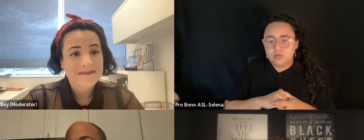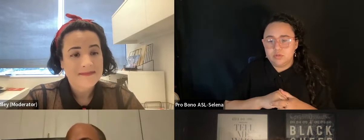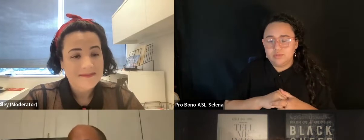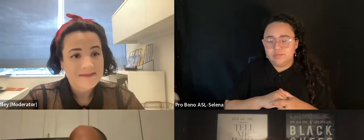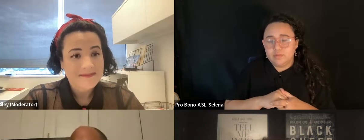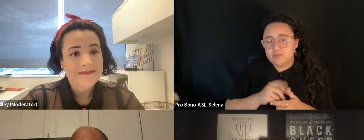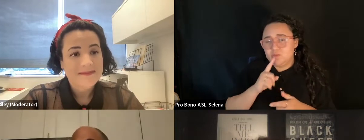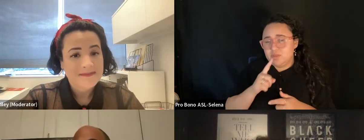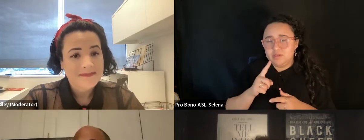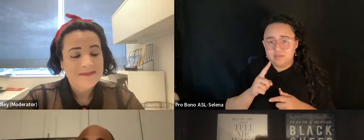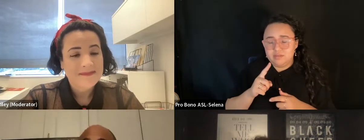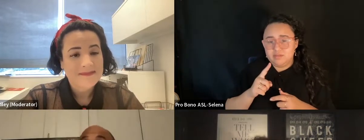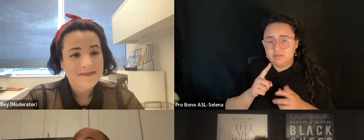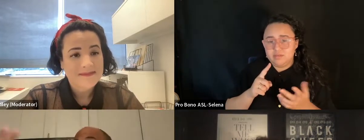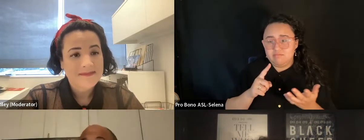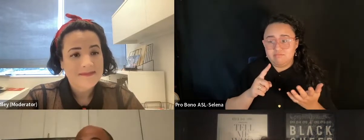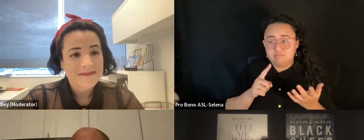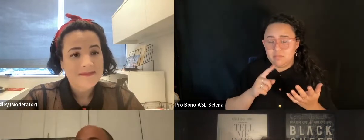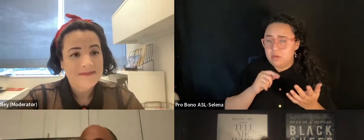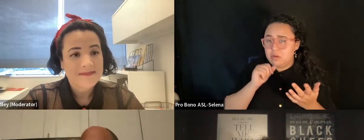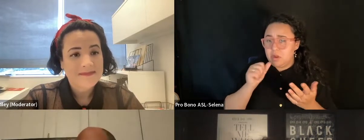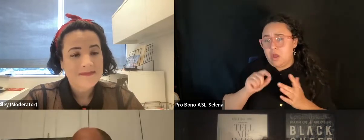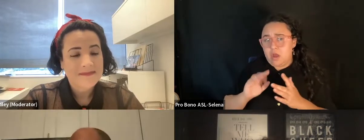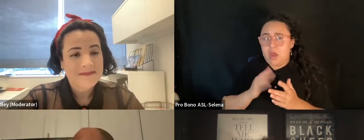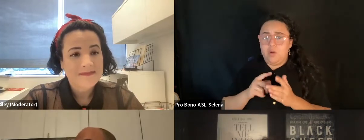collective, you know, editing process, I guess.